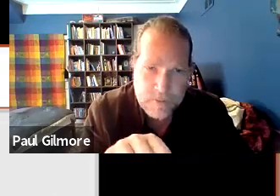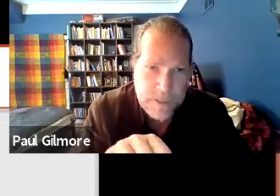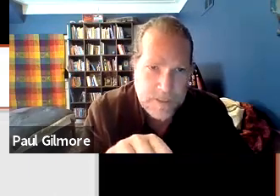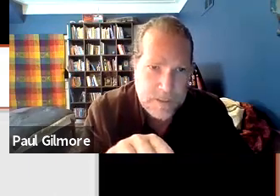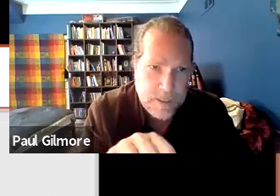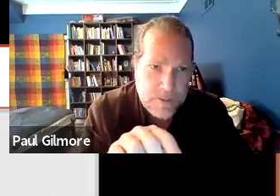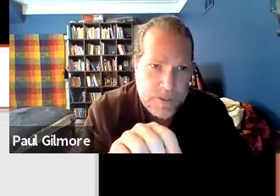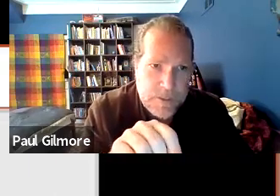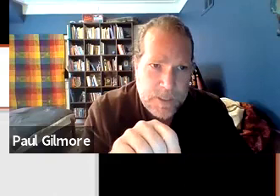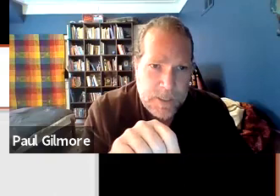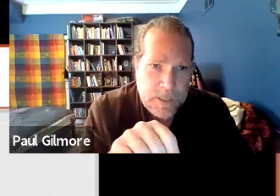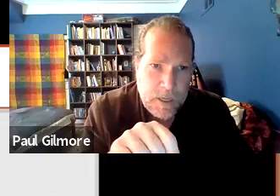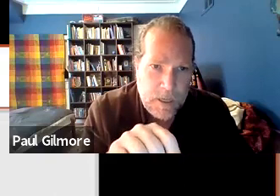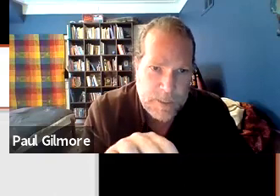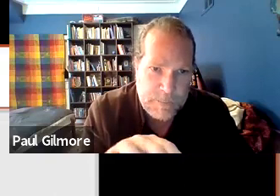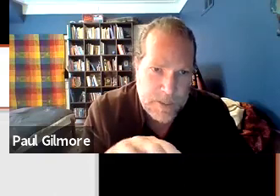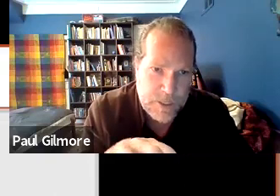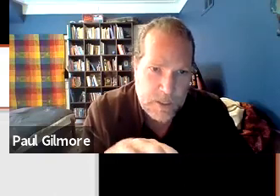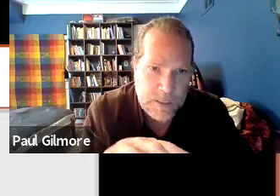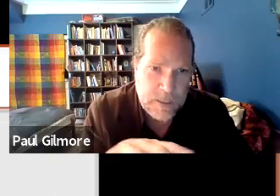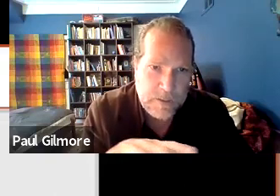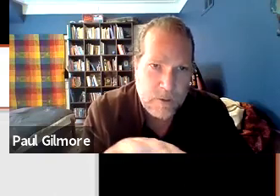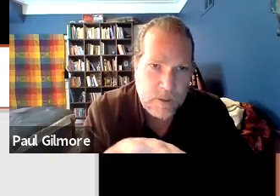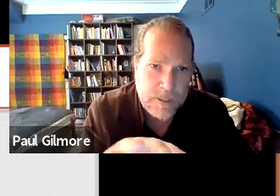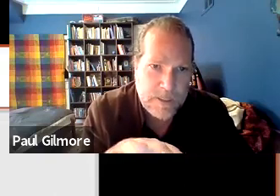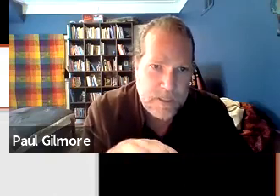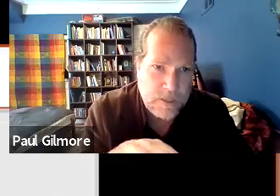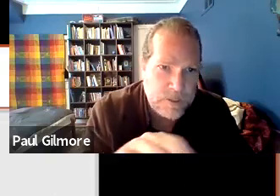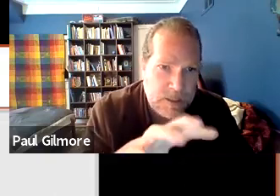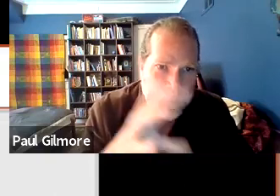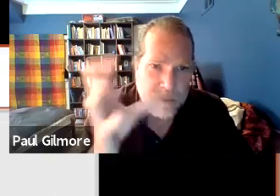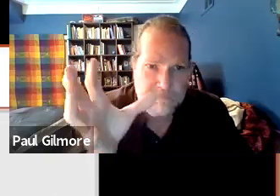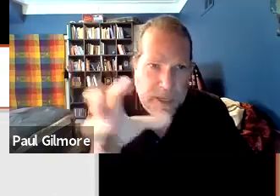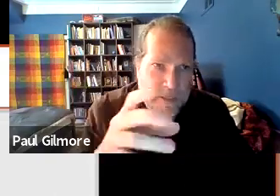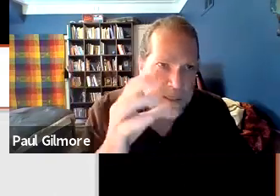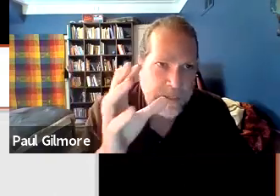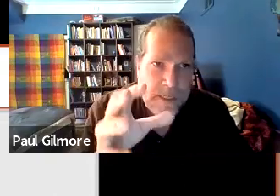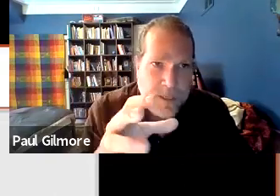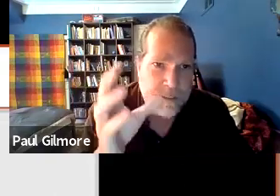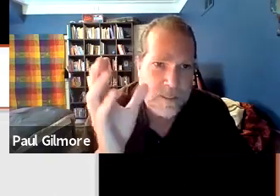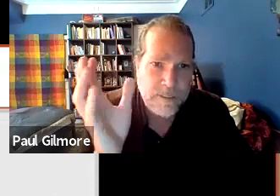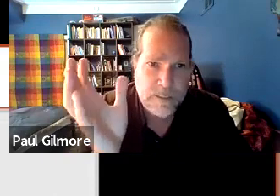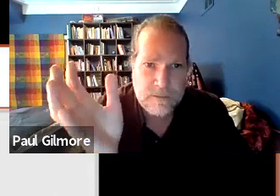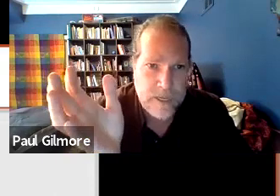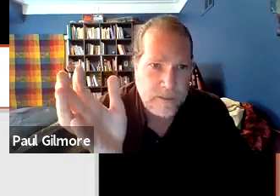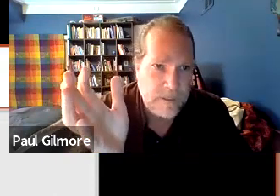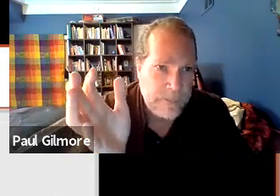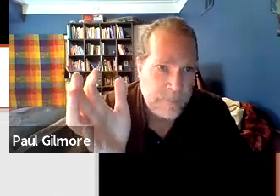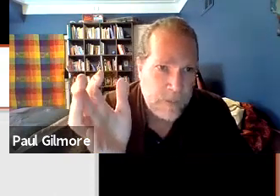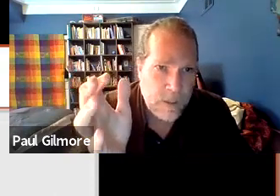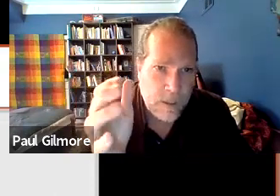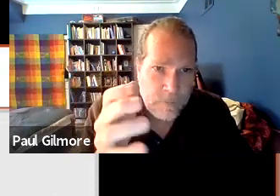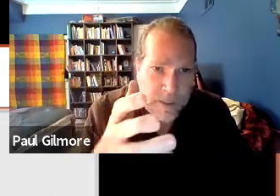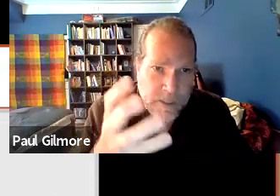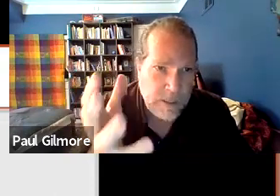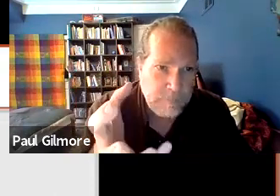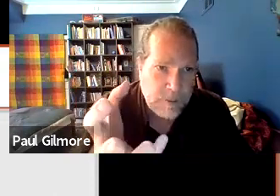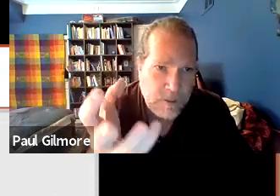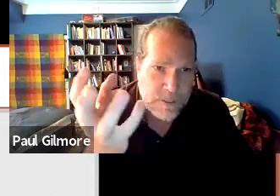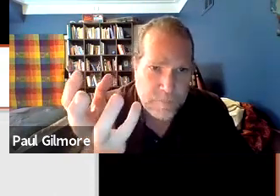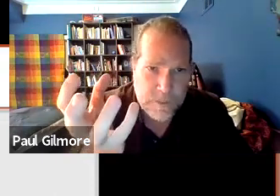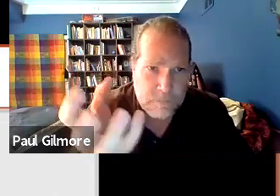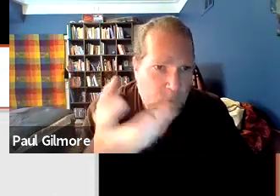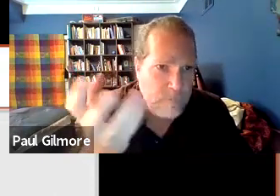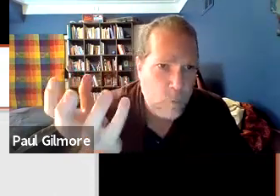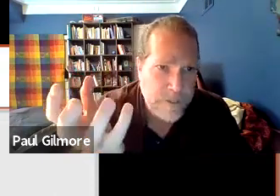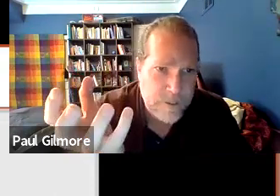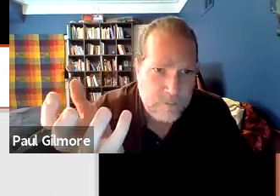early 1900s, especially in the early 1900s, let's say 1898 to 1910. It goes up to 1.2